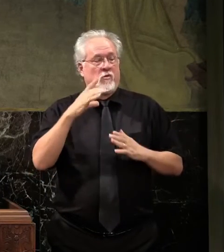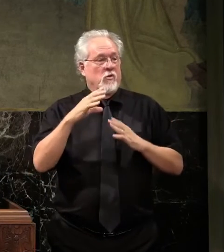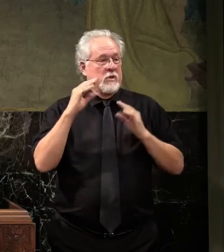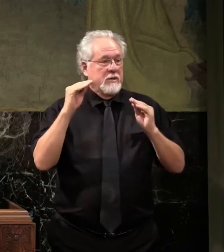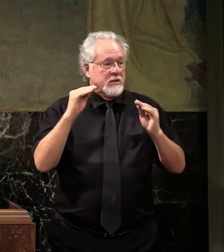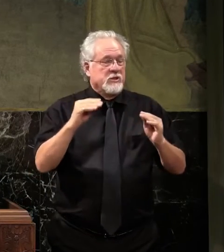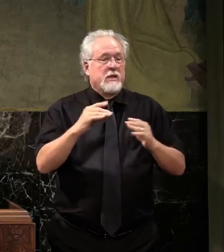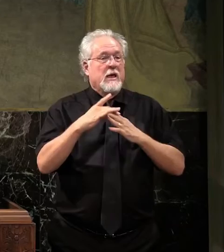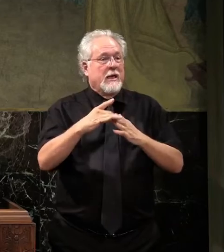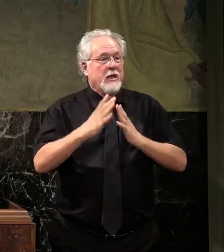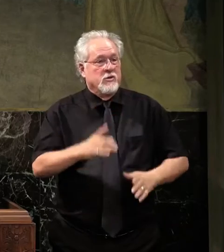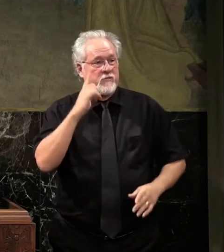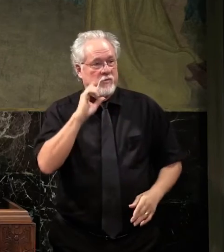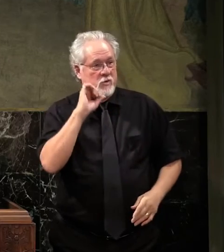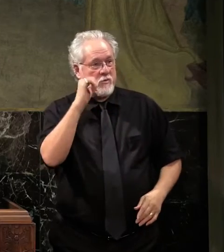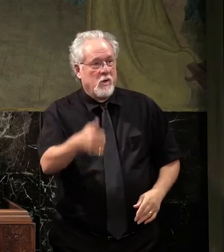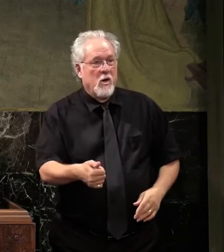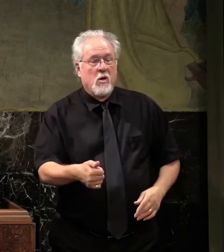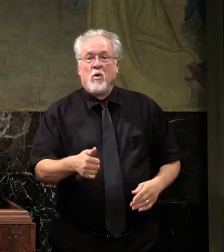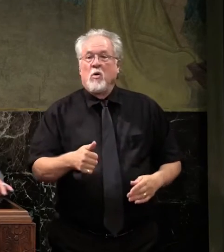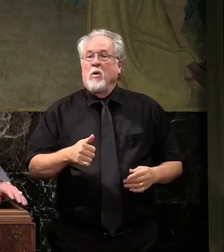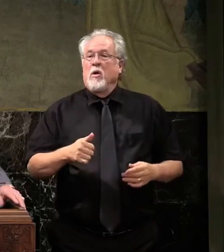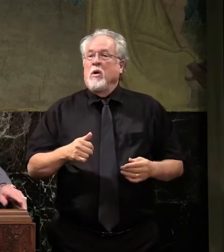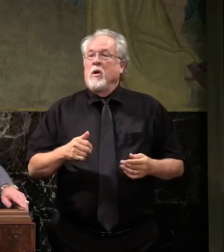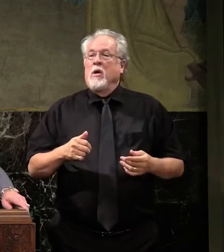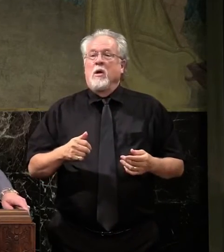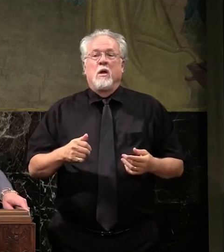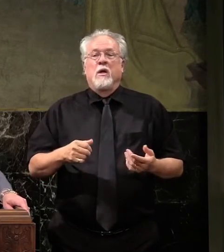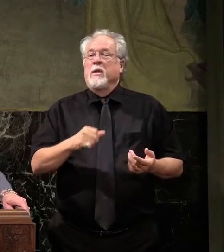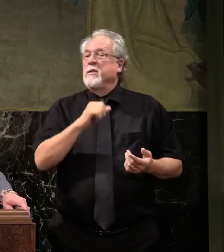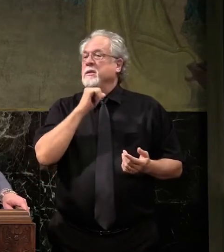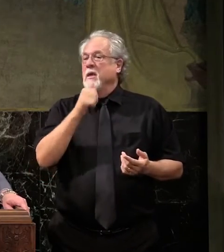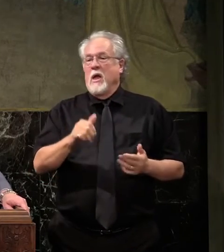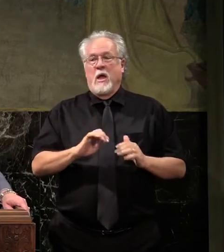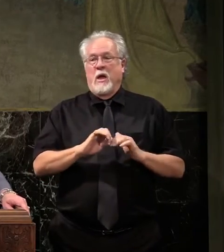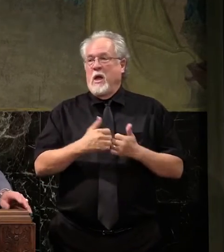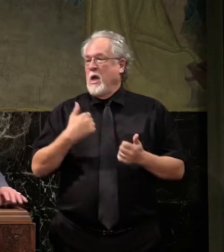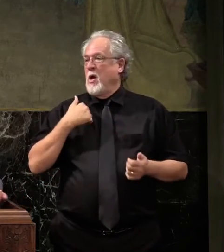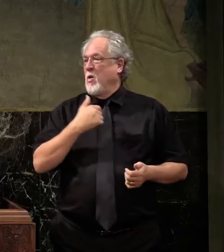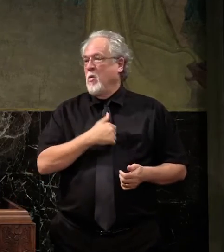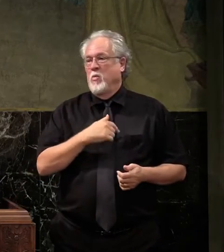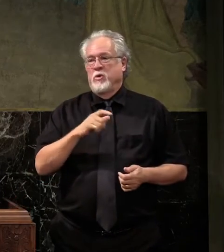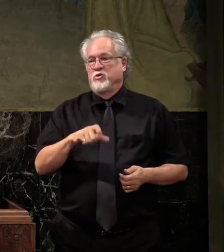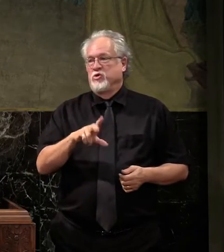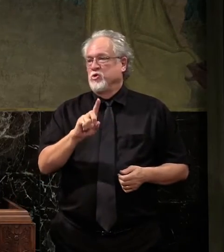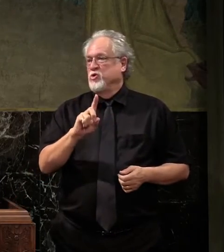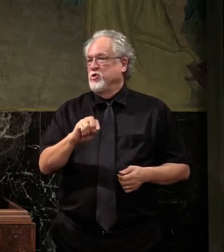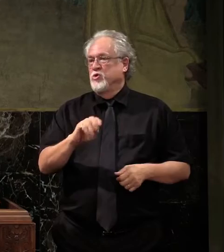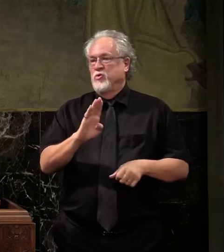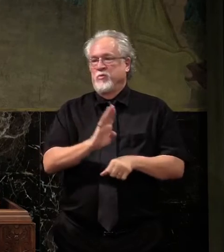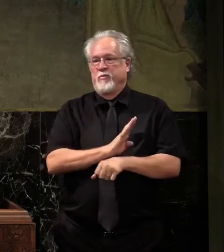It is not the way that we should do our business if we are truly investing in